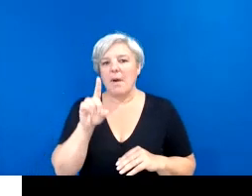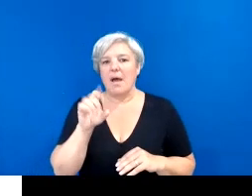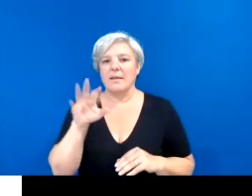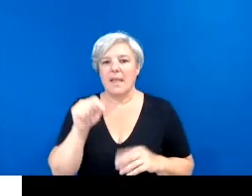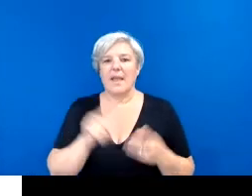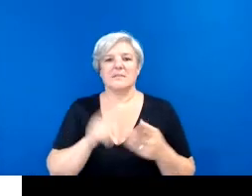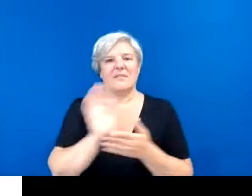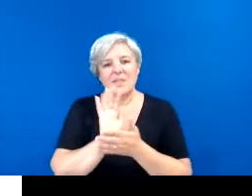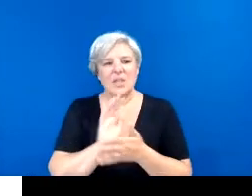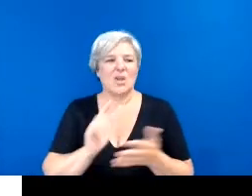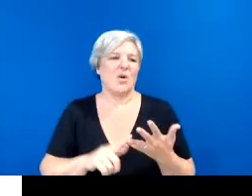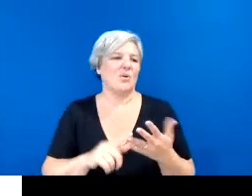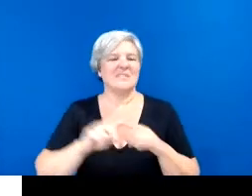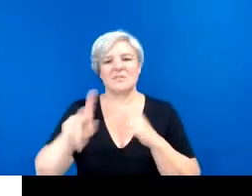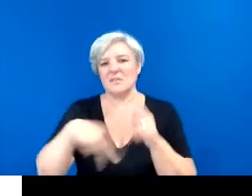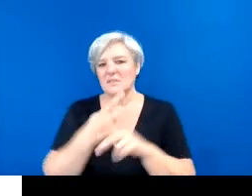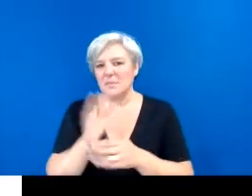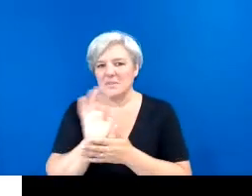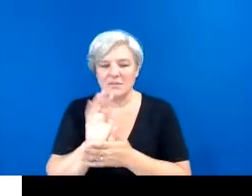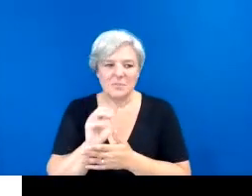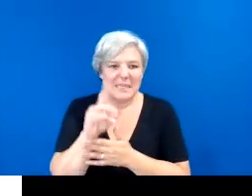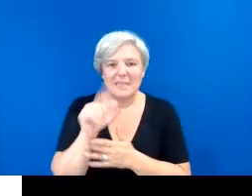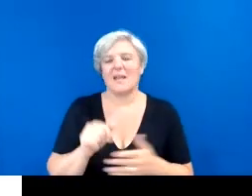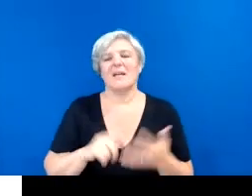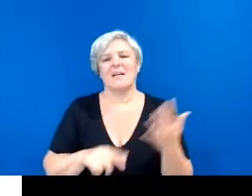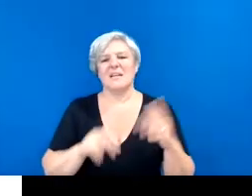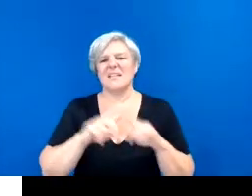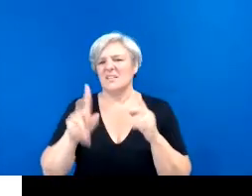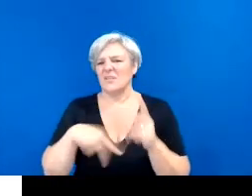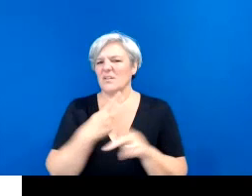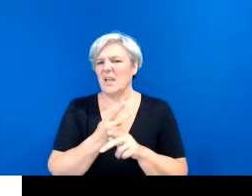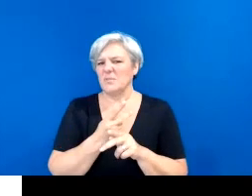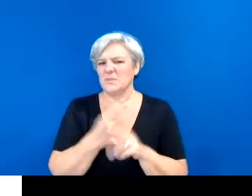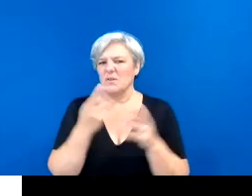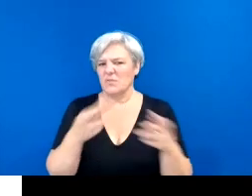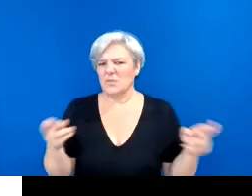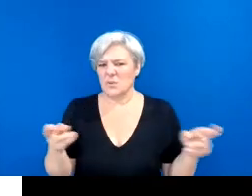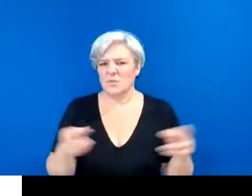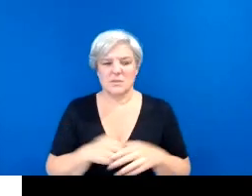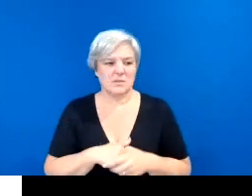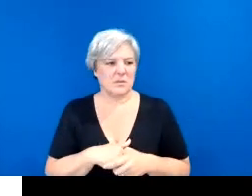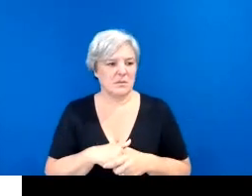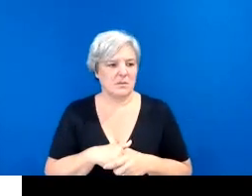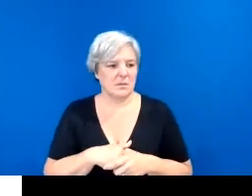or different types of media and other types of resources. And let me see if I have a had a search for it.